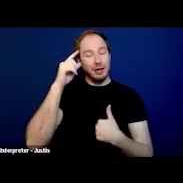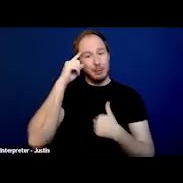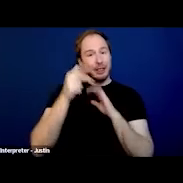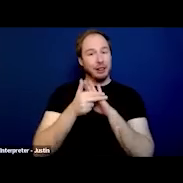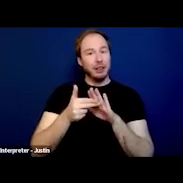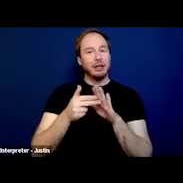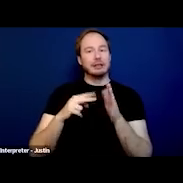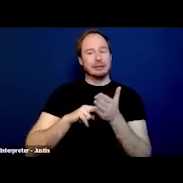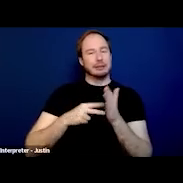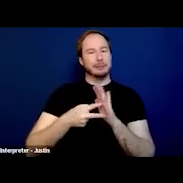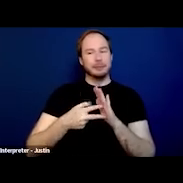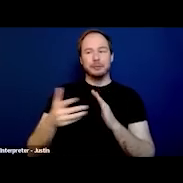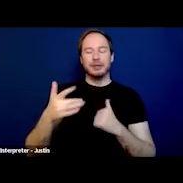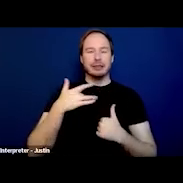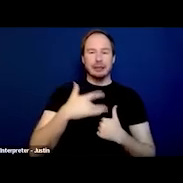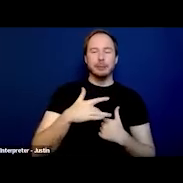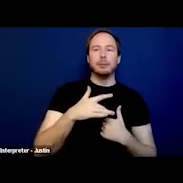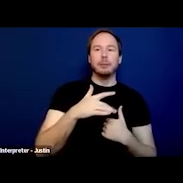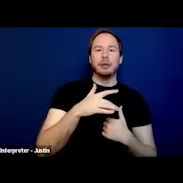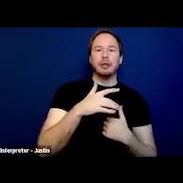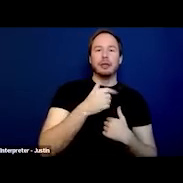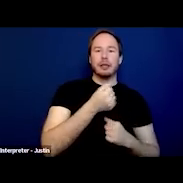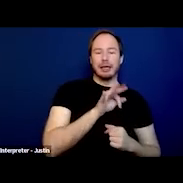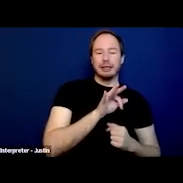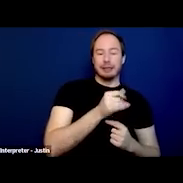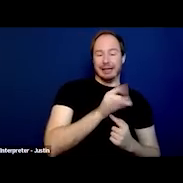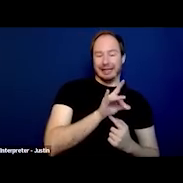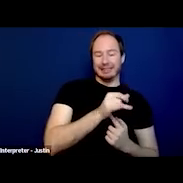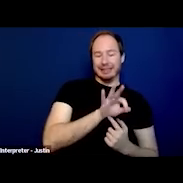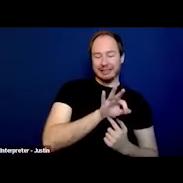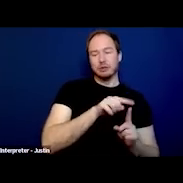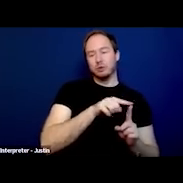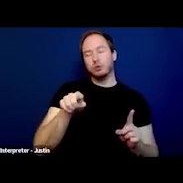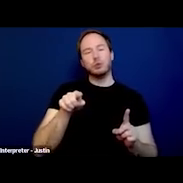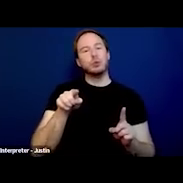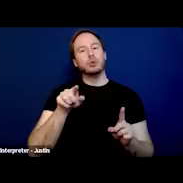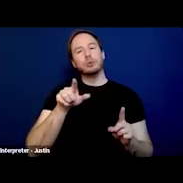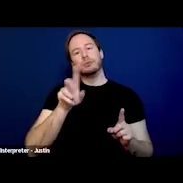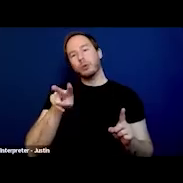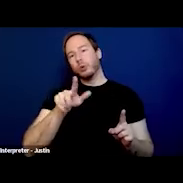in their late teen or early adult years. And when that happens, the onset of the serious mental health condition